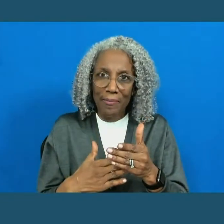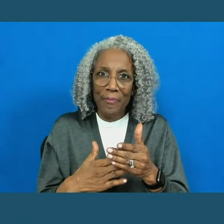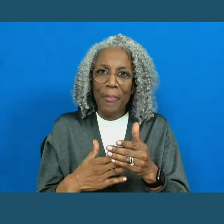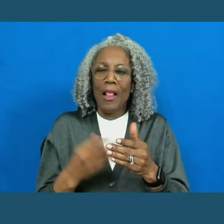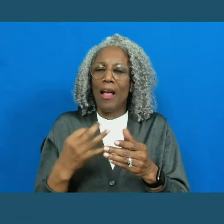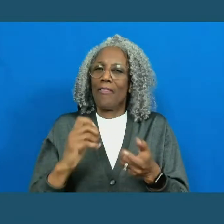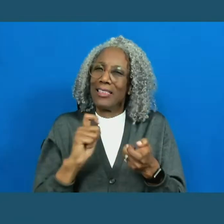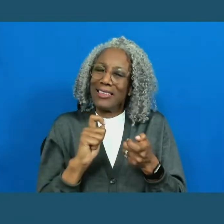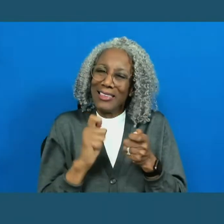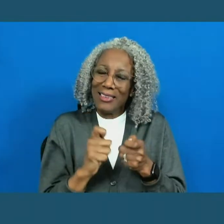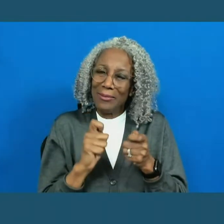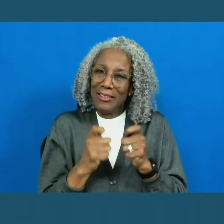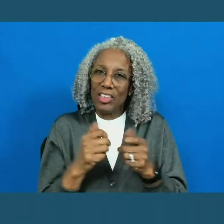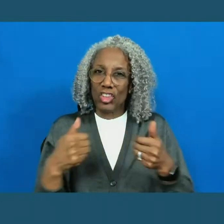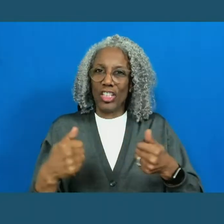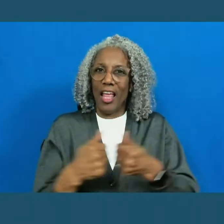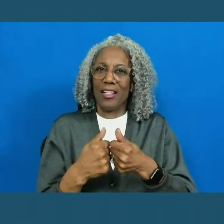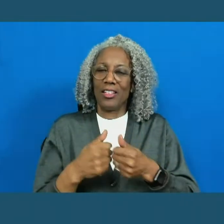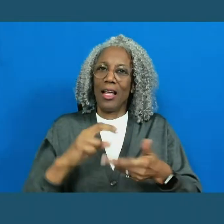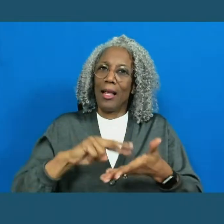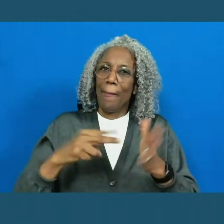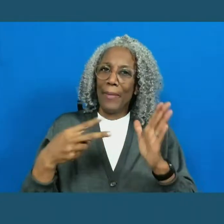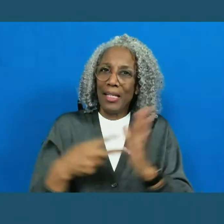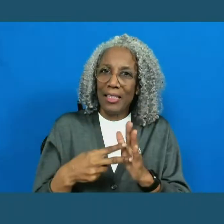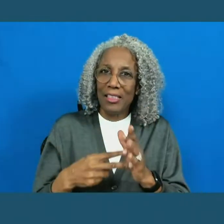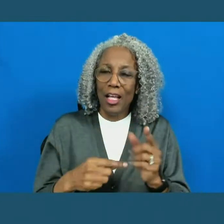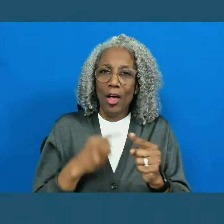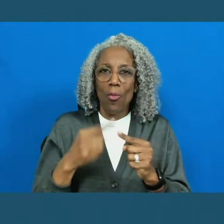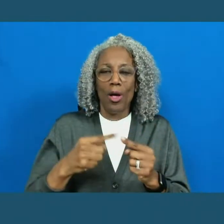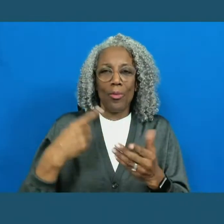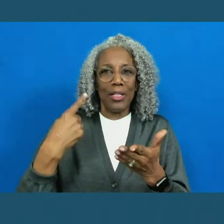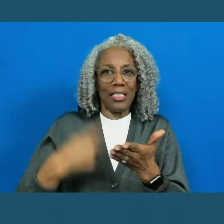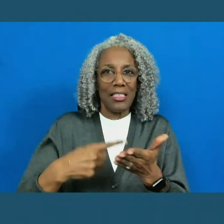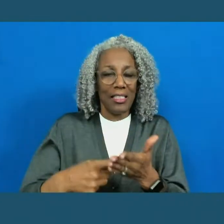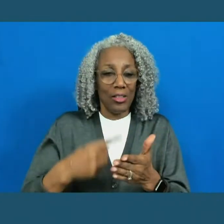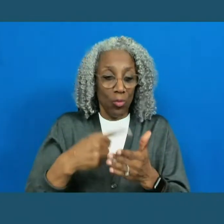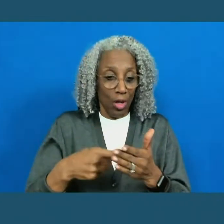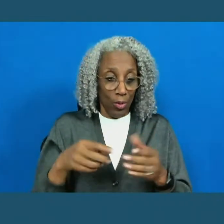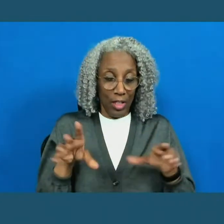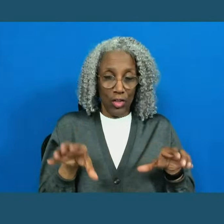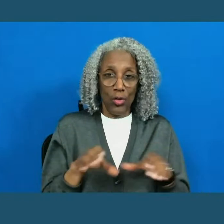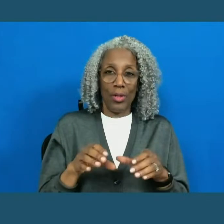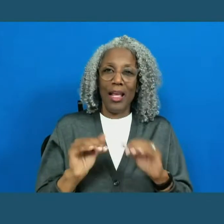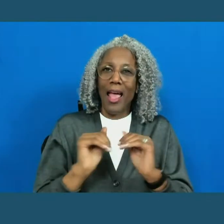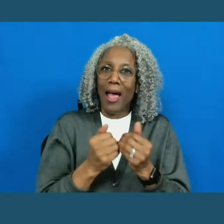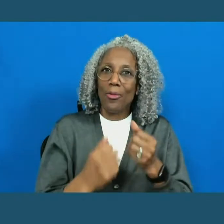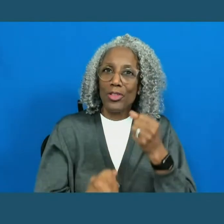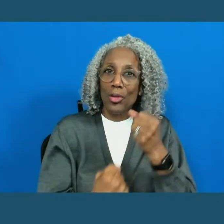have to acknowledge that this is a part of an adaptive.